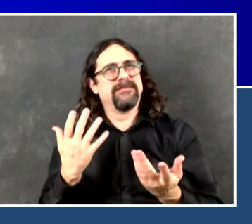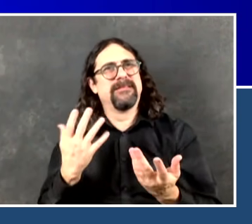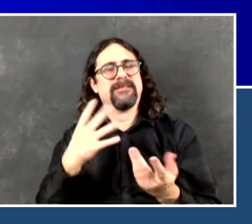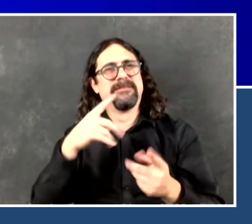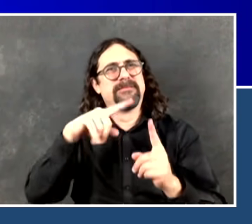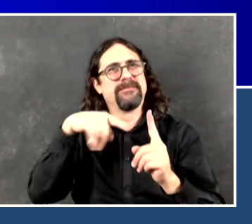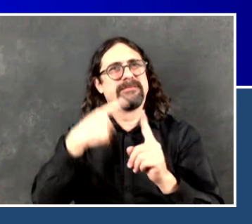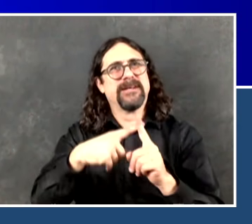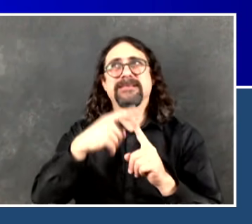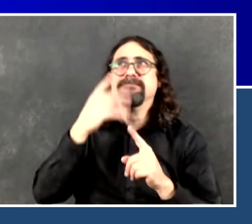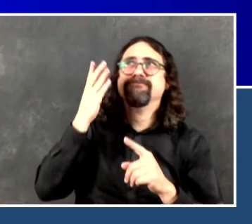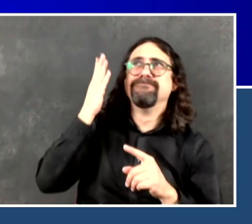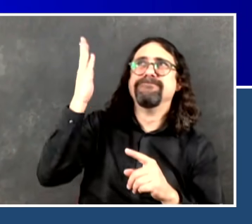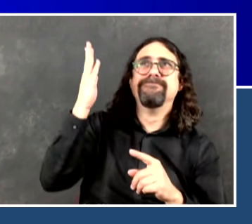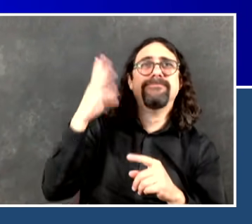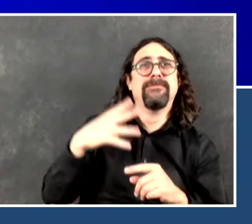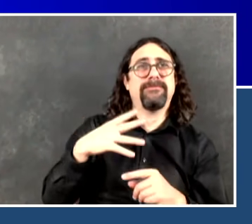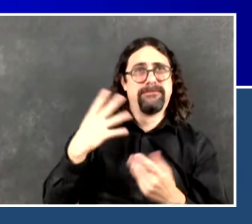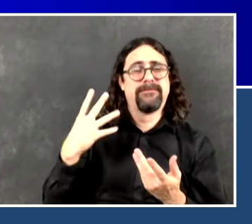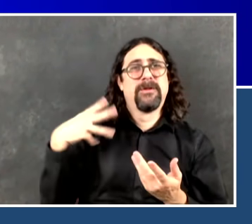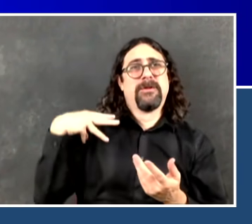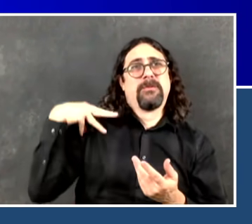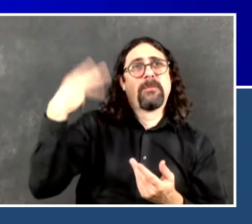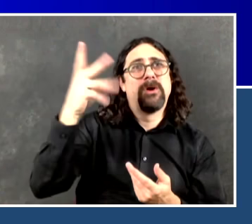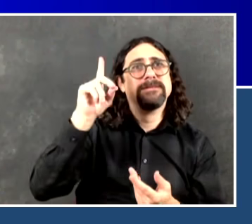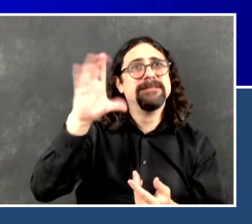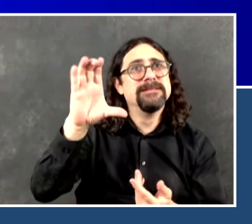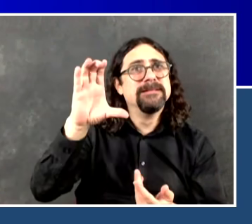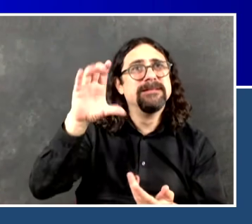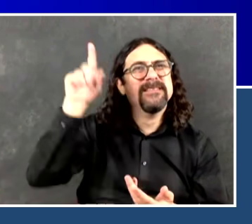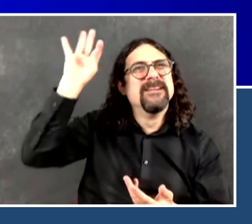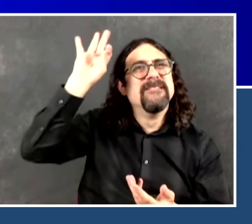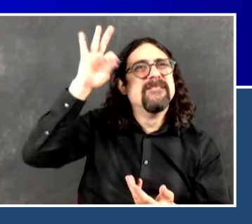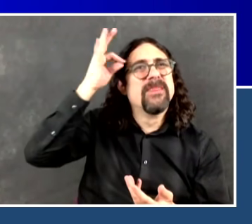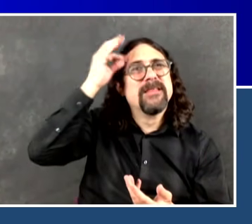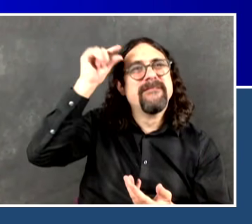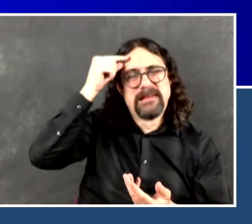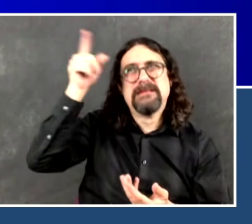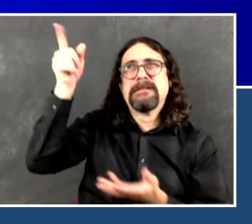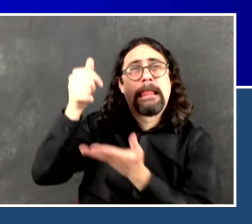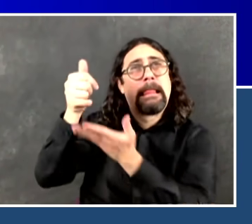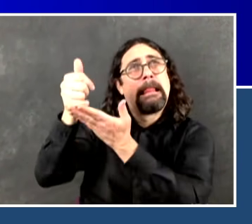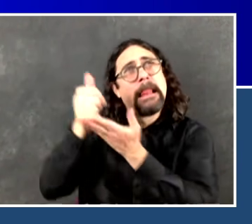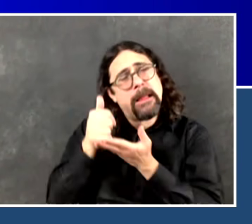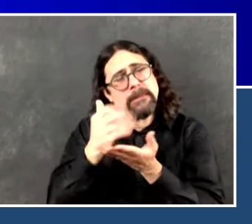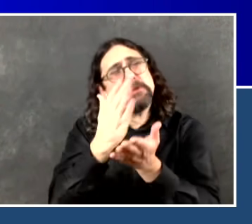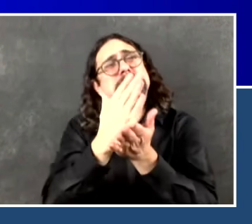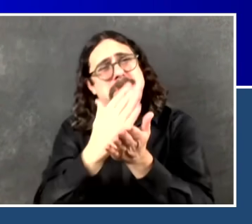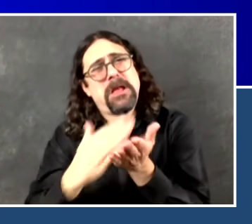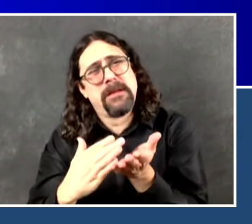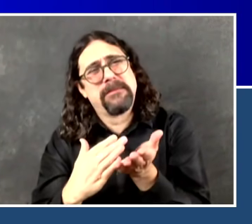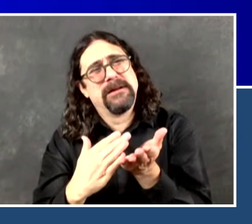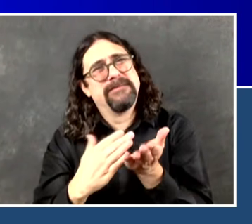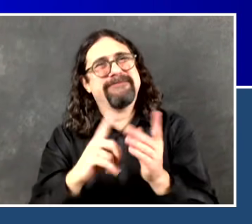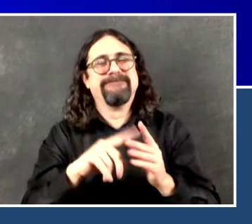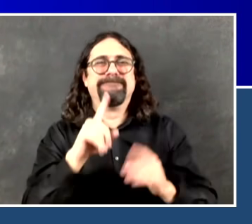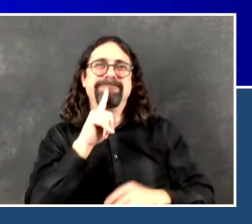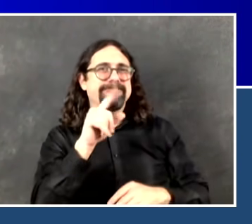BEHIND THE CURVE. NOT DEALING WITH THE REALITY AND ONLY COMING UP WTHI RTPAIAL SOLUTIONS.